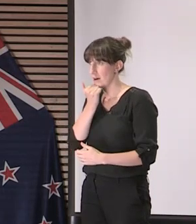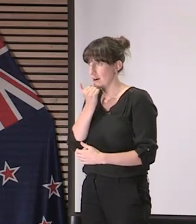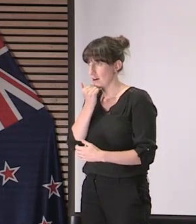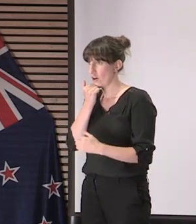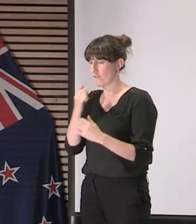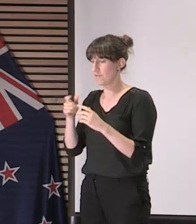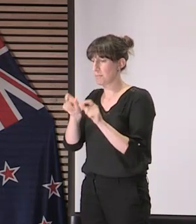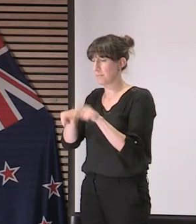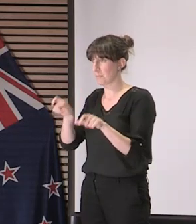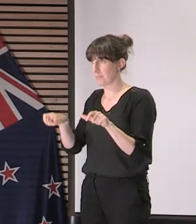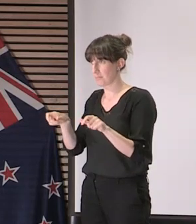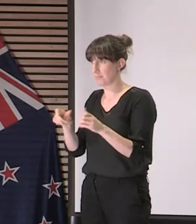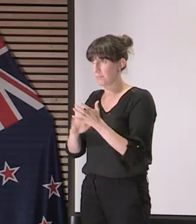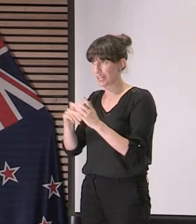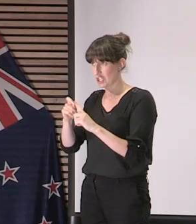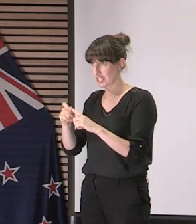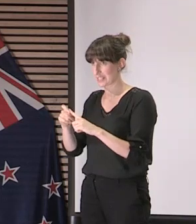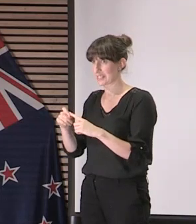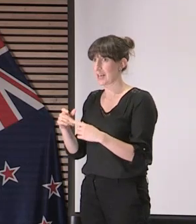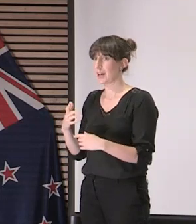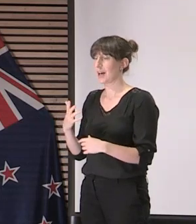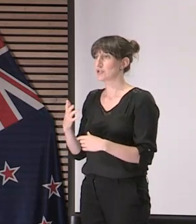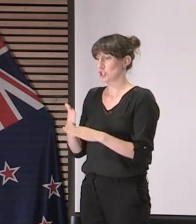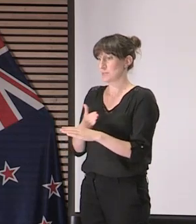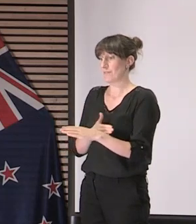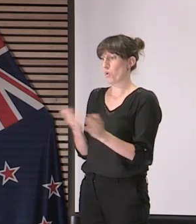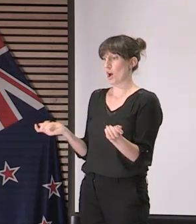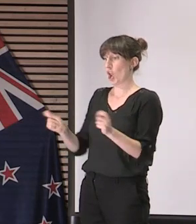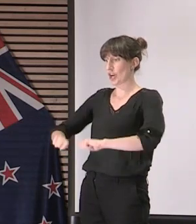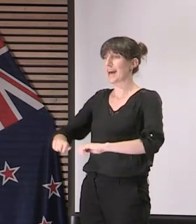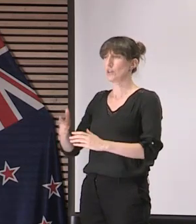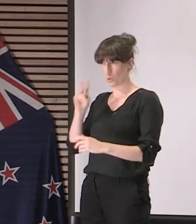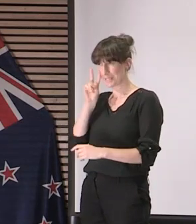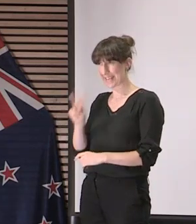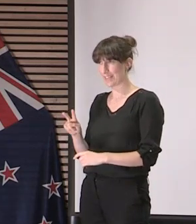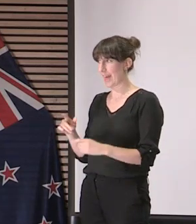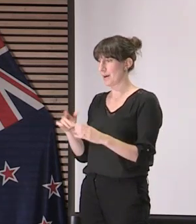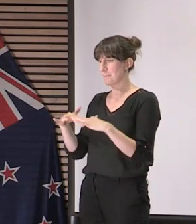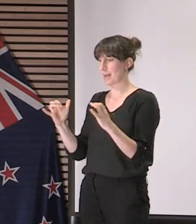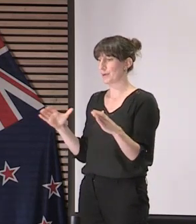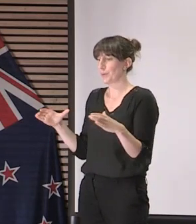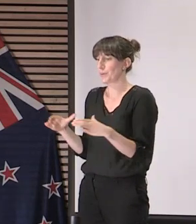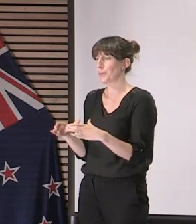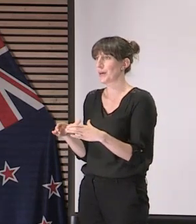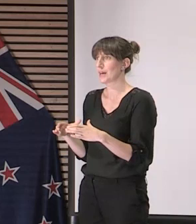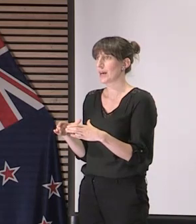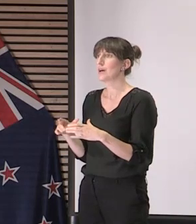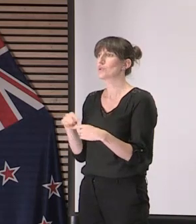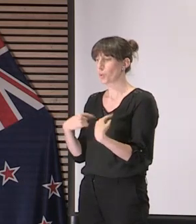without a full muster of MPs. If you ended up with 30 or 40